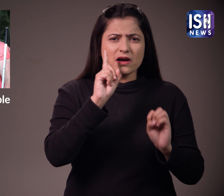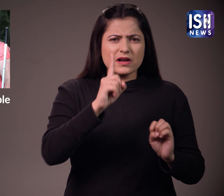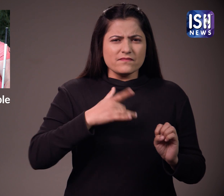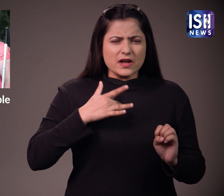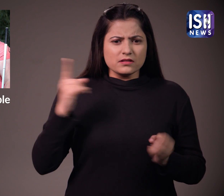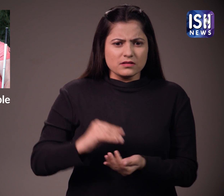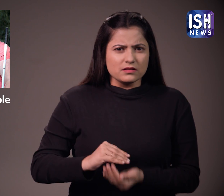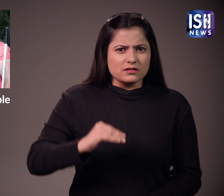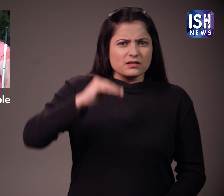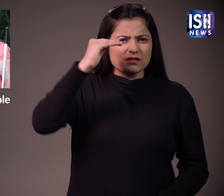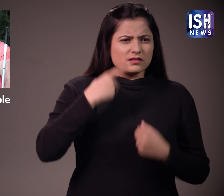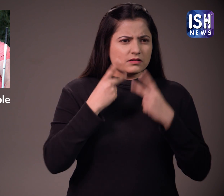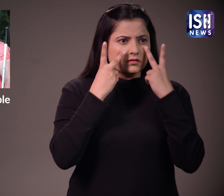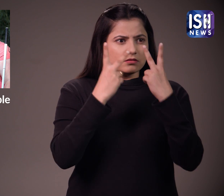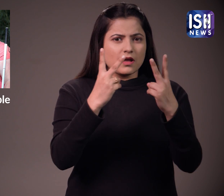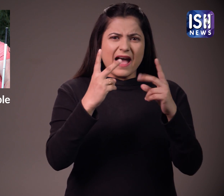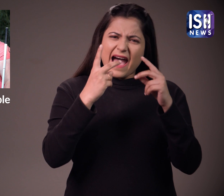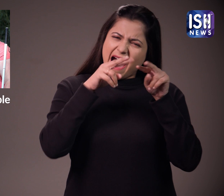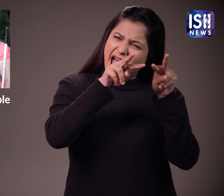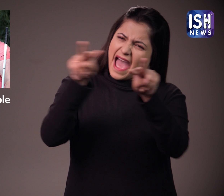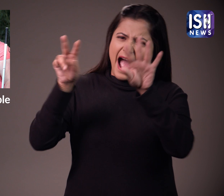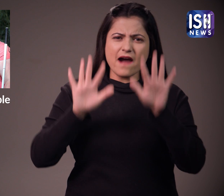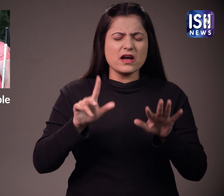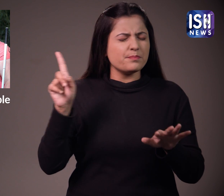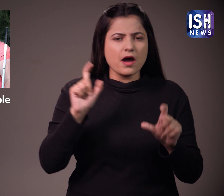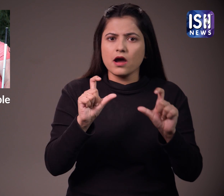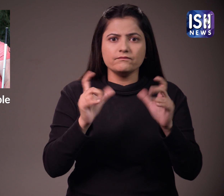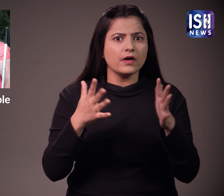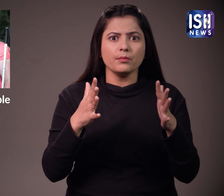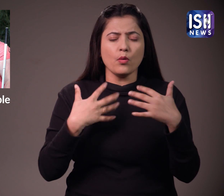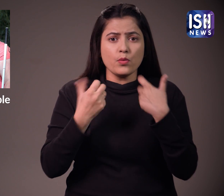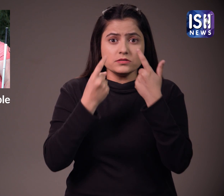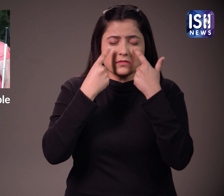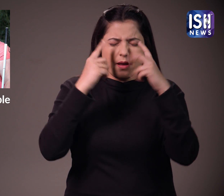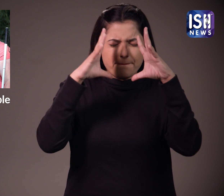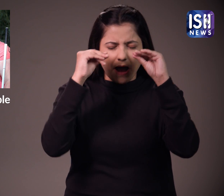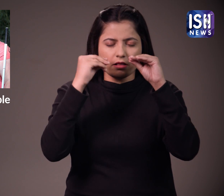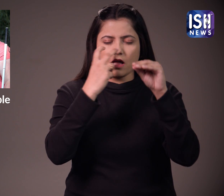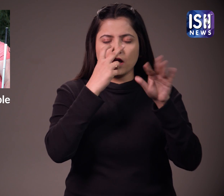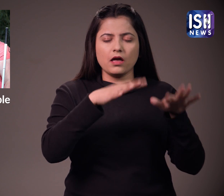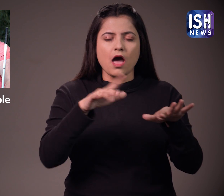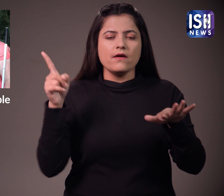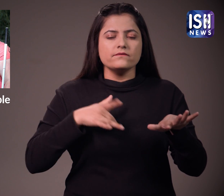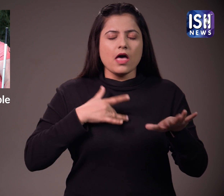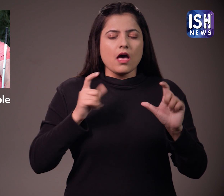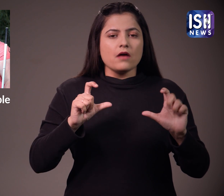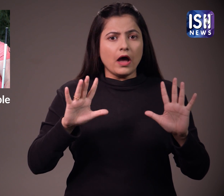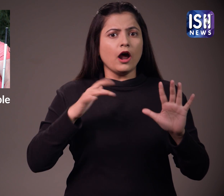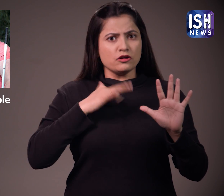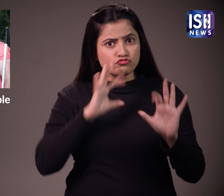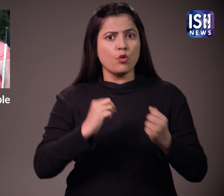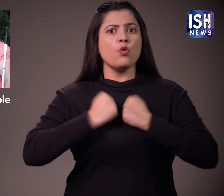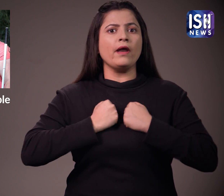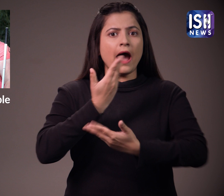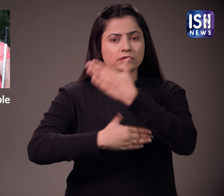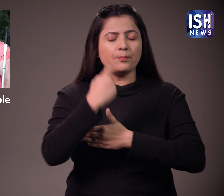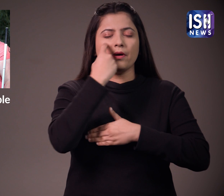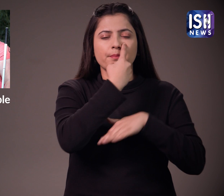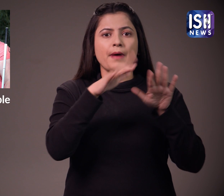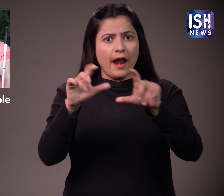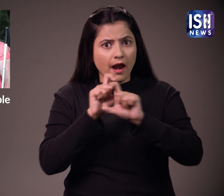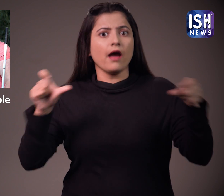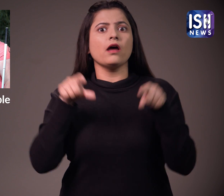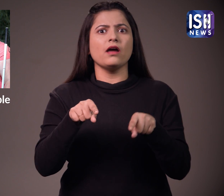She was not comfortable being sighted and was more comfortable in being blind. She identified as a Blind person.